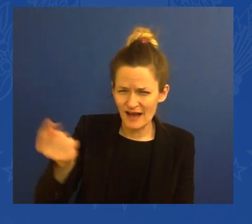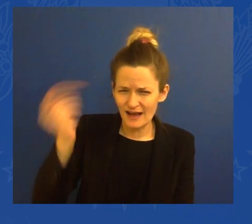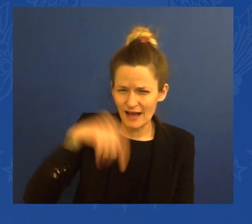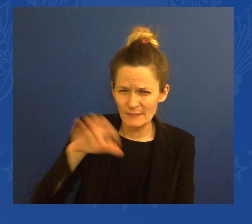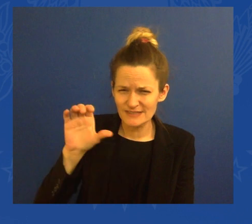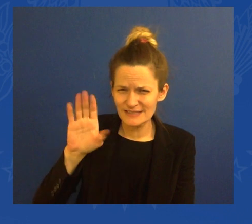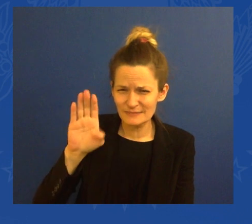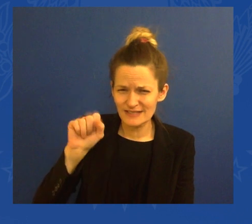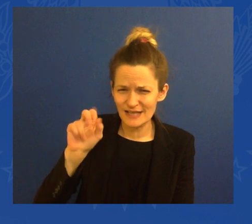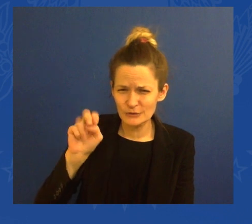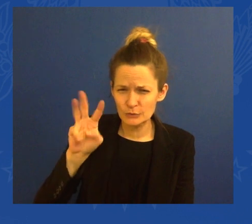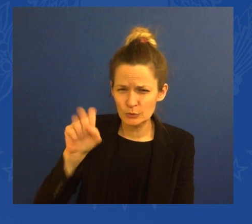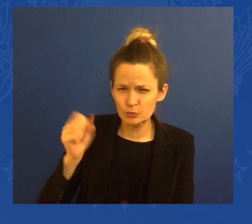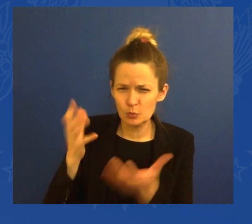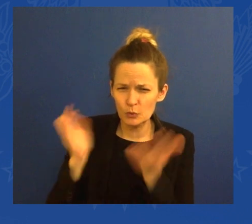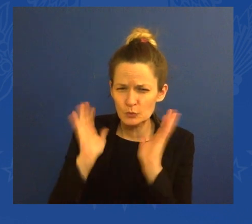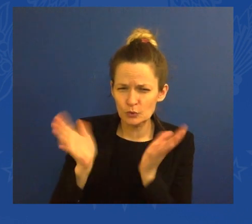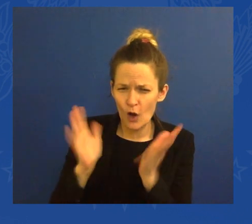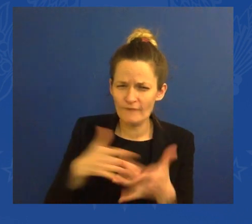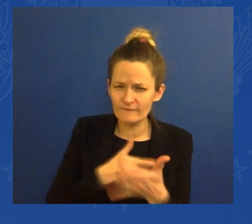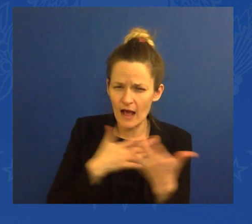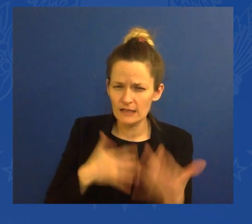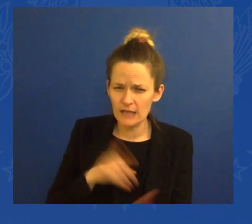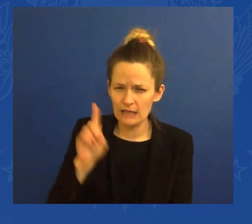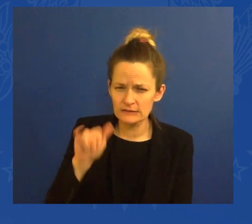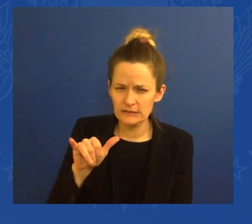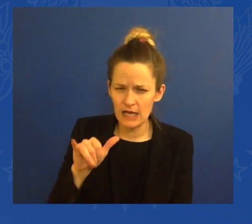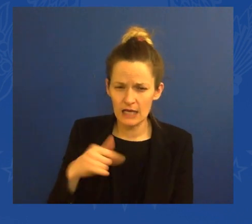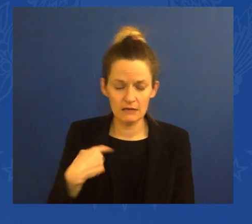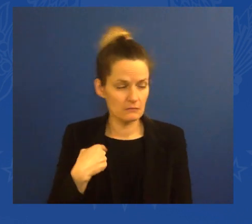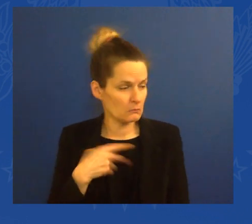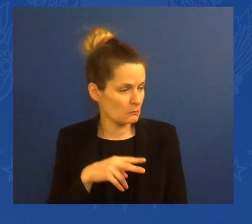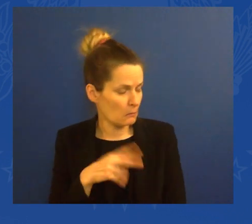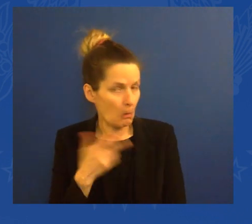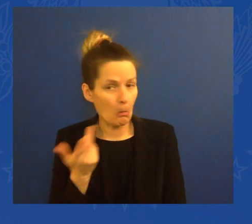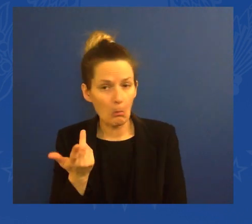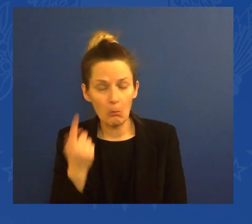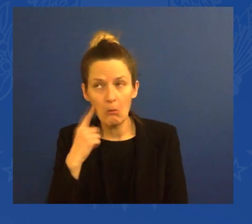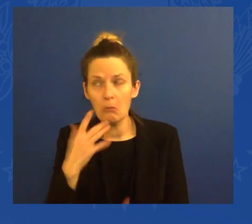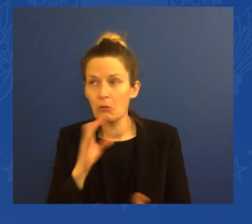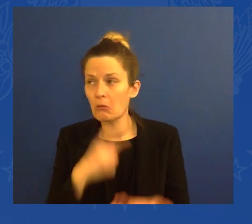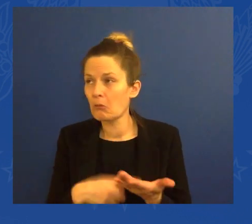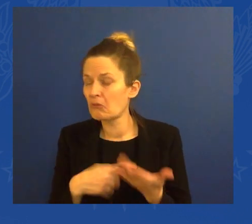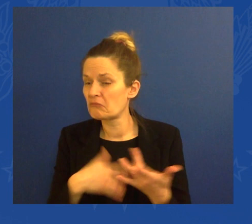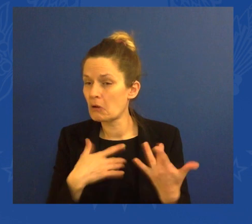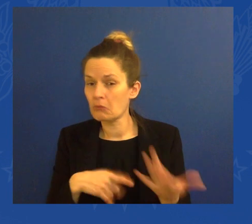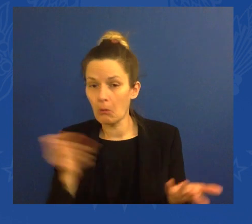And while we're getting ready to -- excuse me -- while we're getting ready in the office,